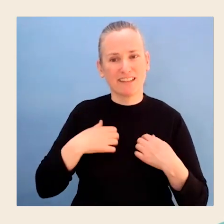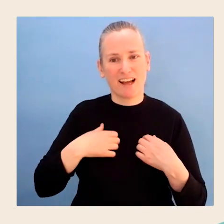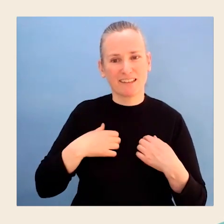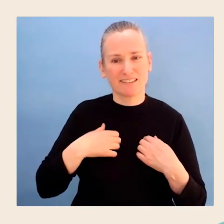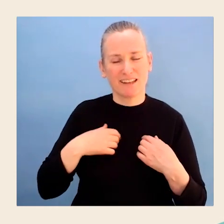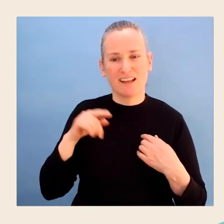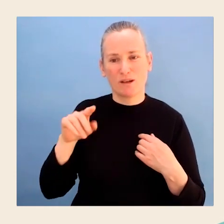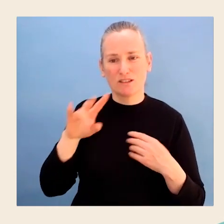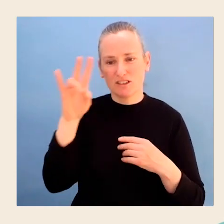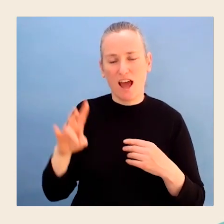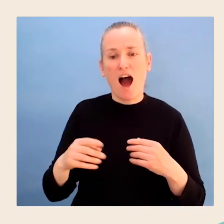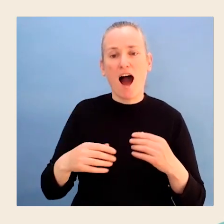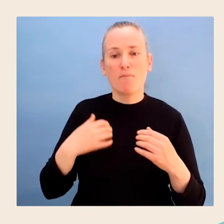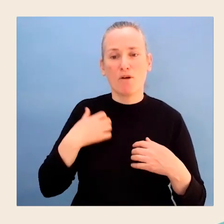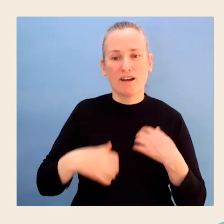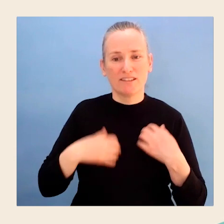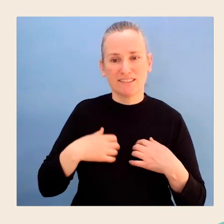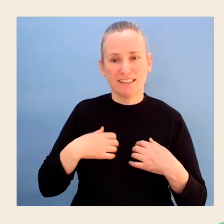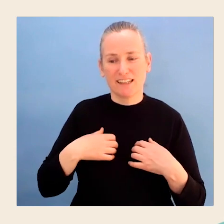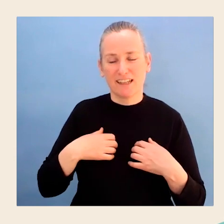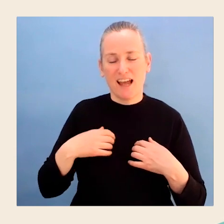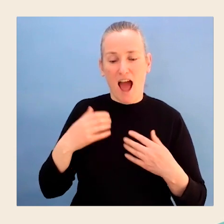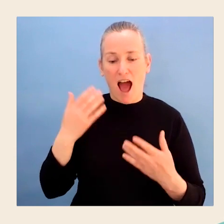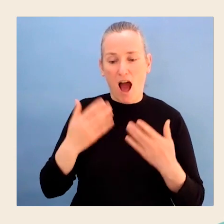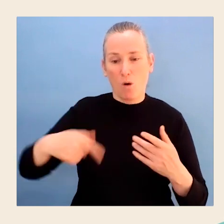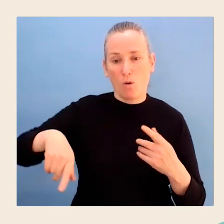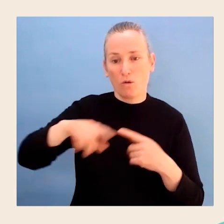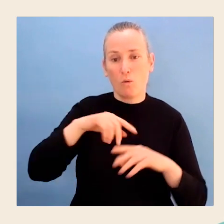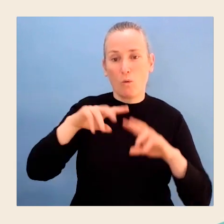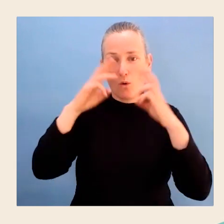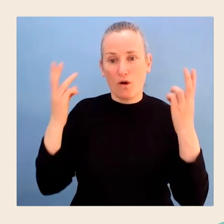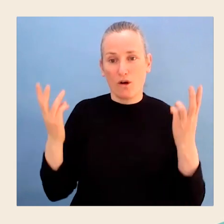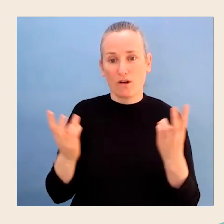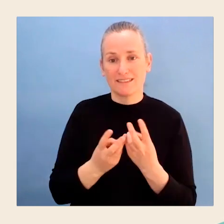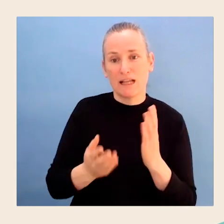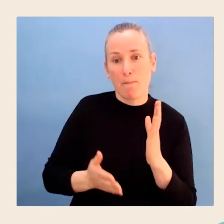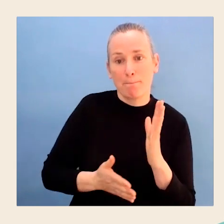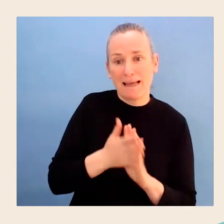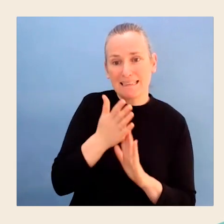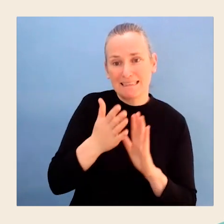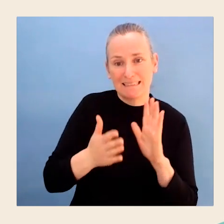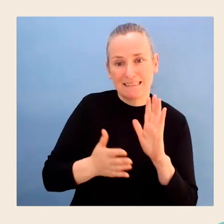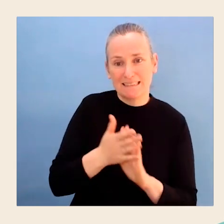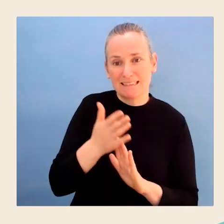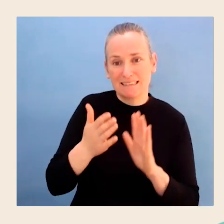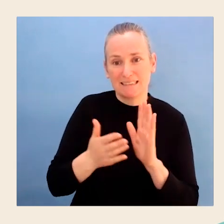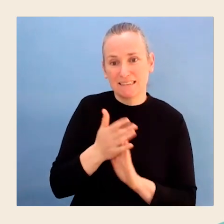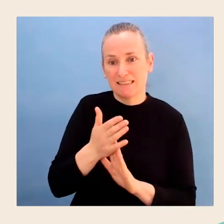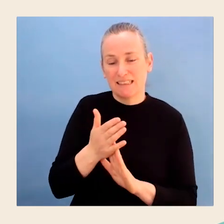the ways in which the world is built that it even becomes necessary to ask that question.